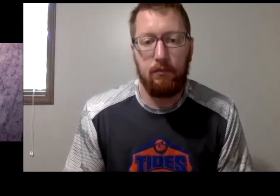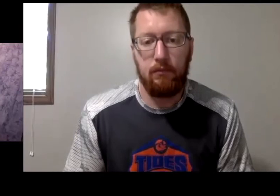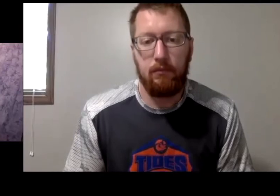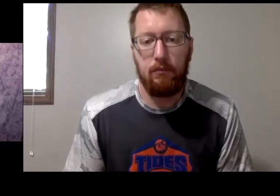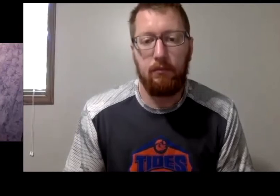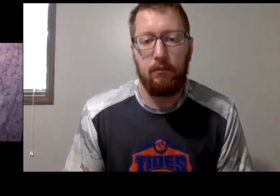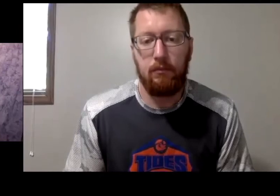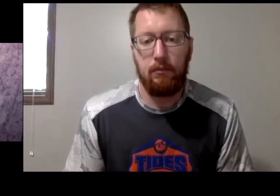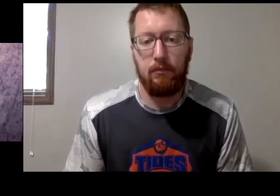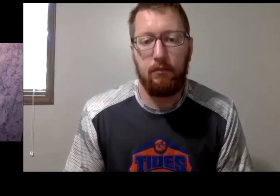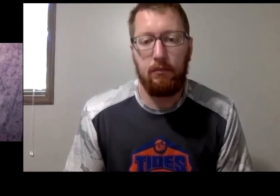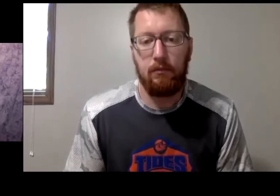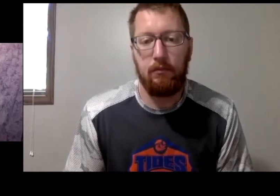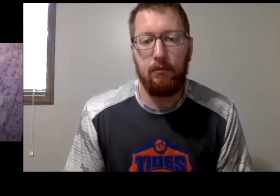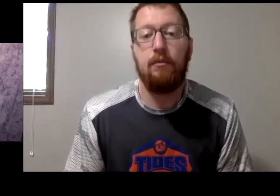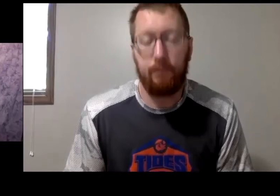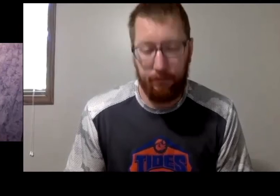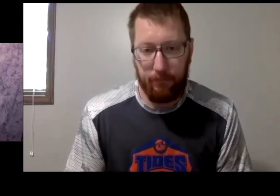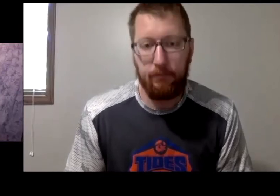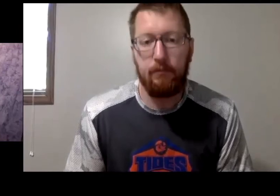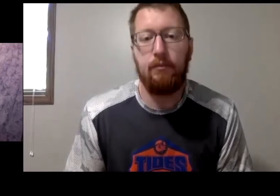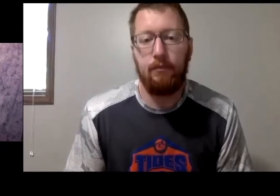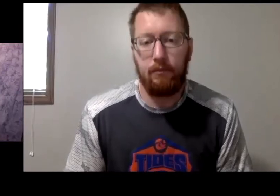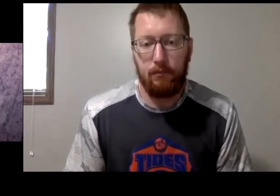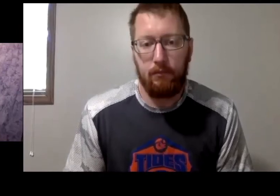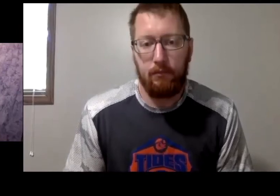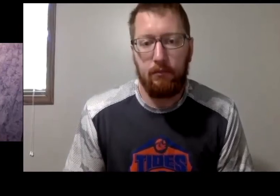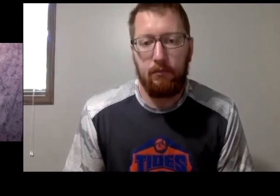Did they ever, it seemed to me like it was potentially that he might've had